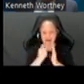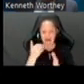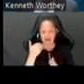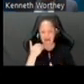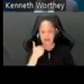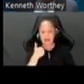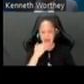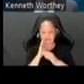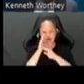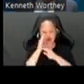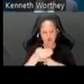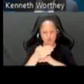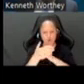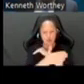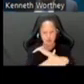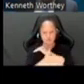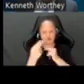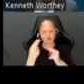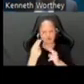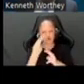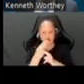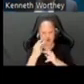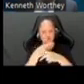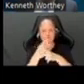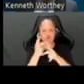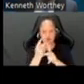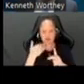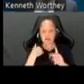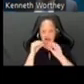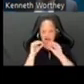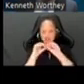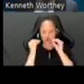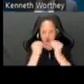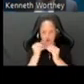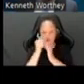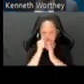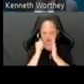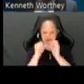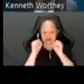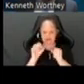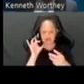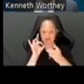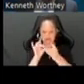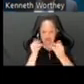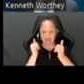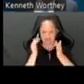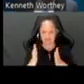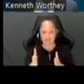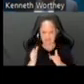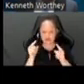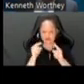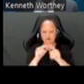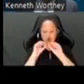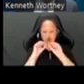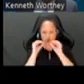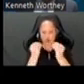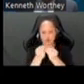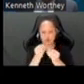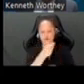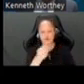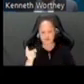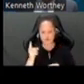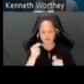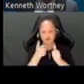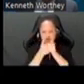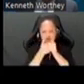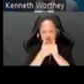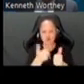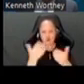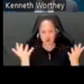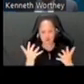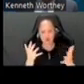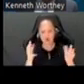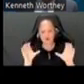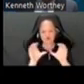the country that use the product. They are able to link their players and what modules